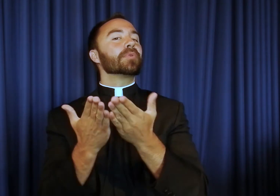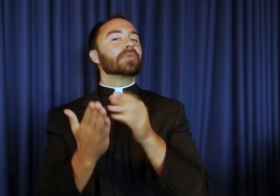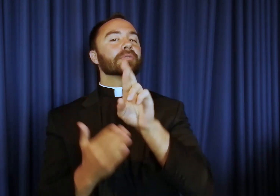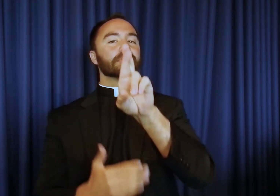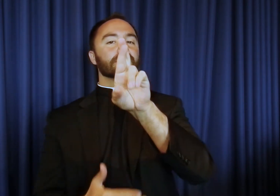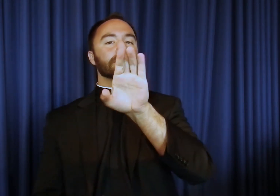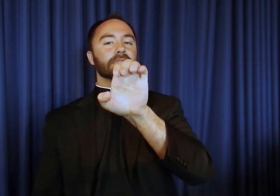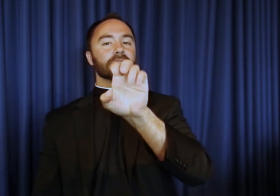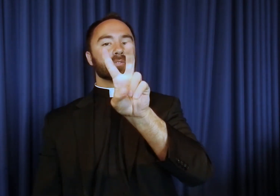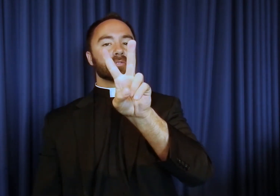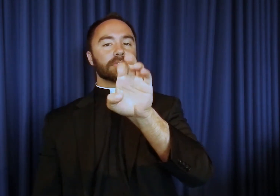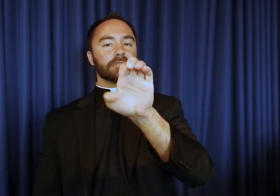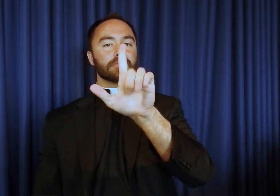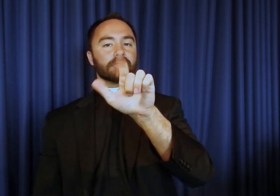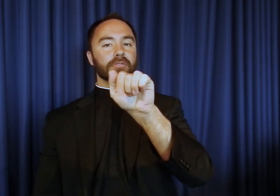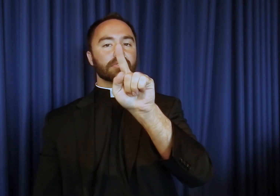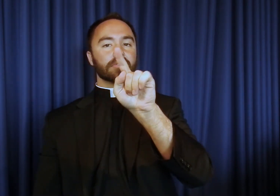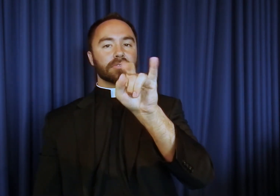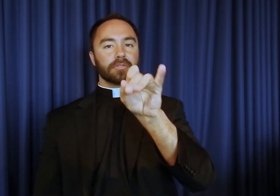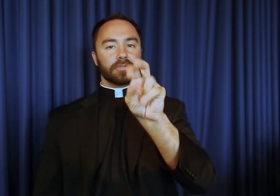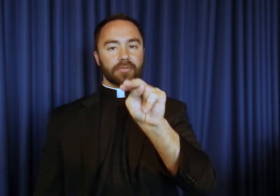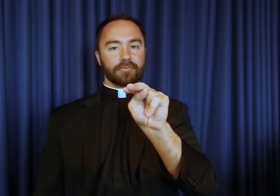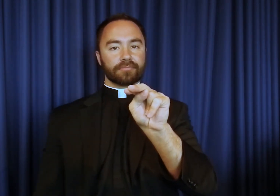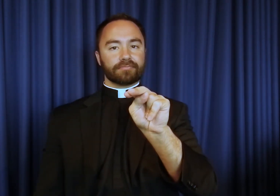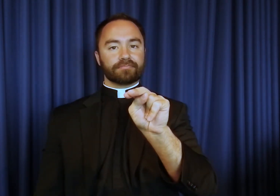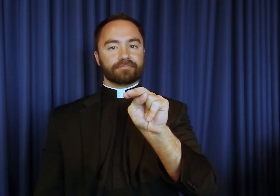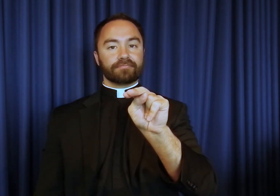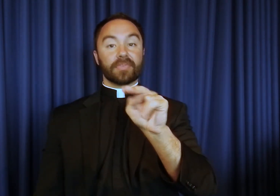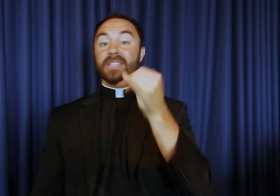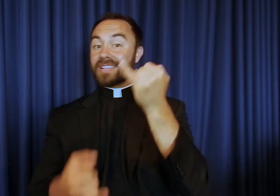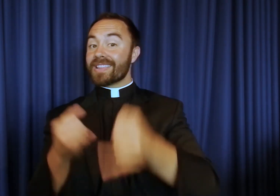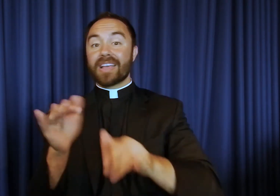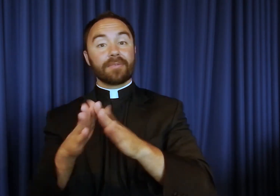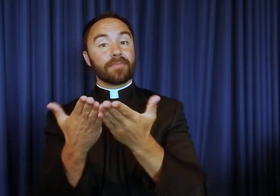OK, you don't believe me! Well, if you open up the Bible and read the book of